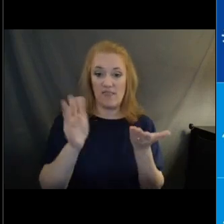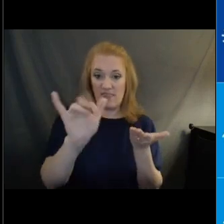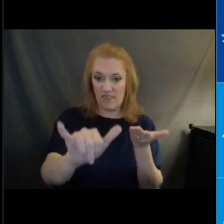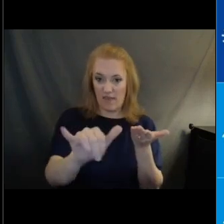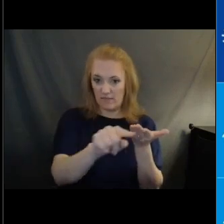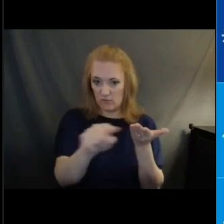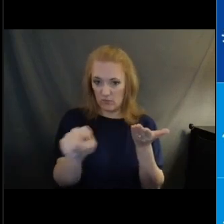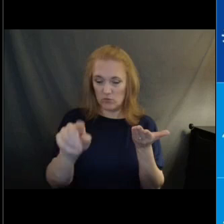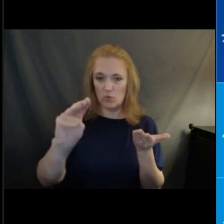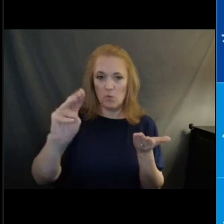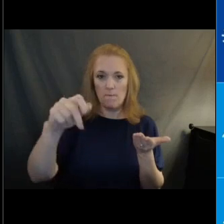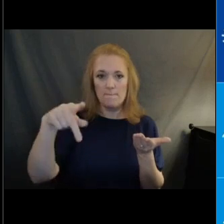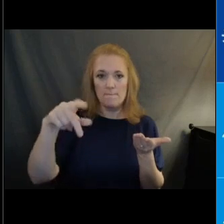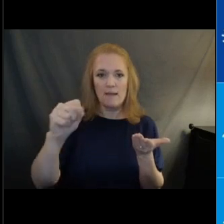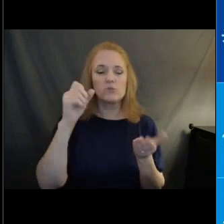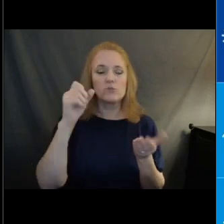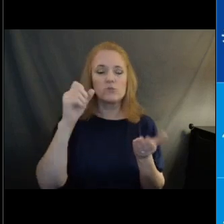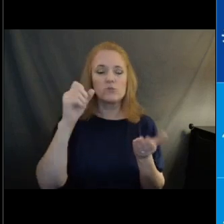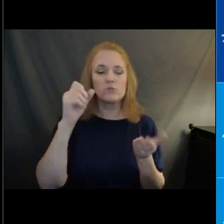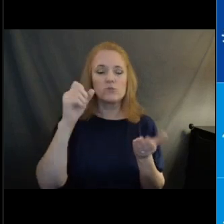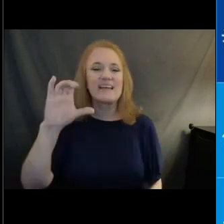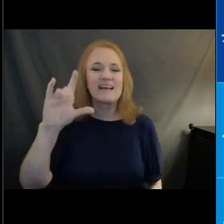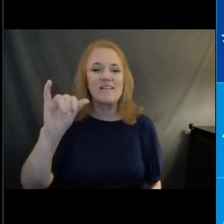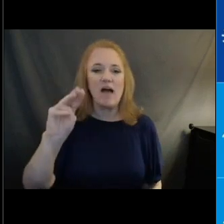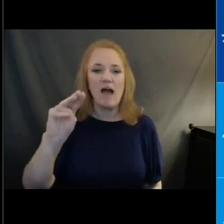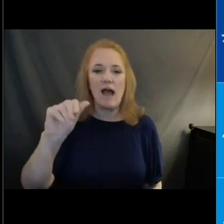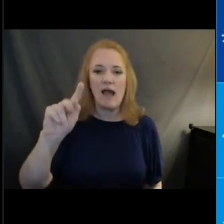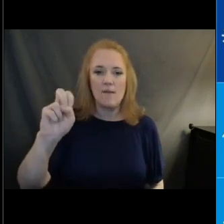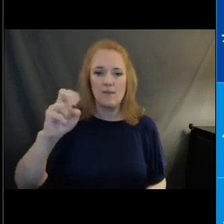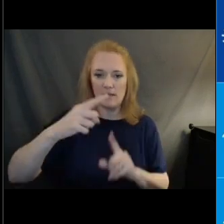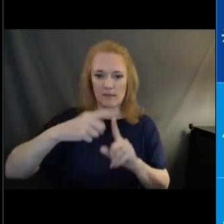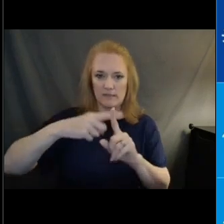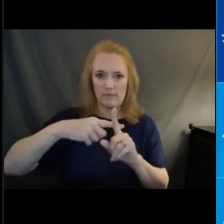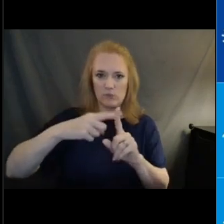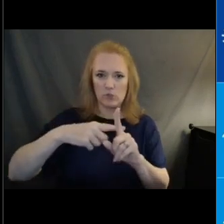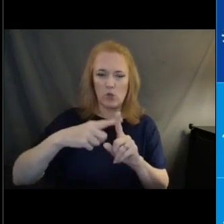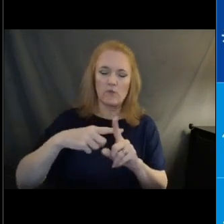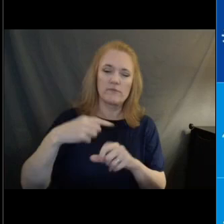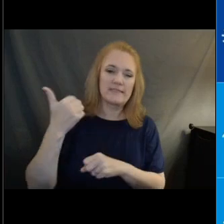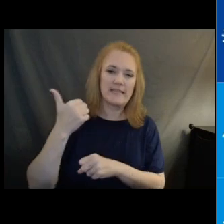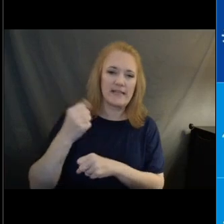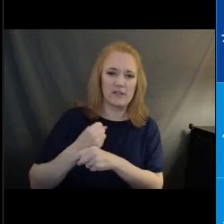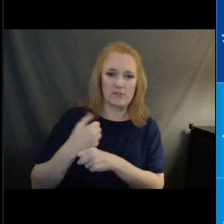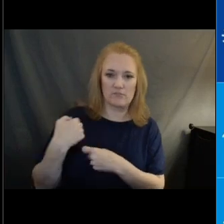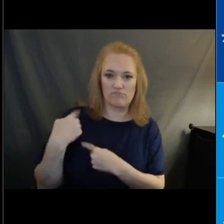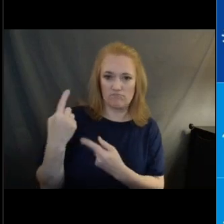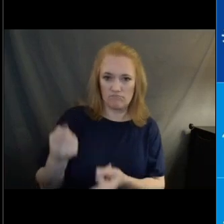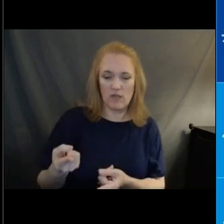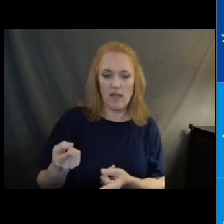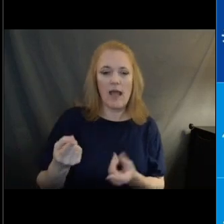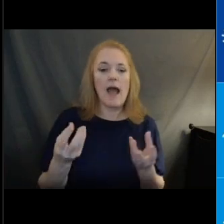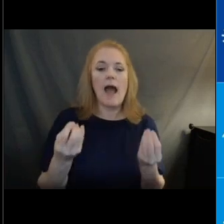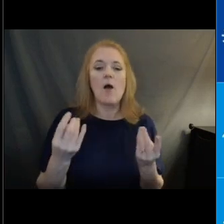kind of the climatology over a recent decade with regard to the number of heat warning days